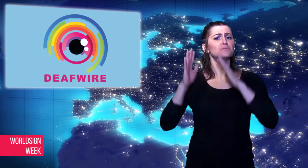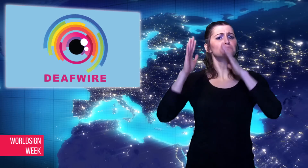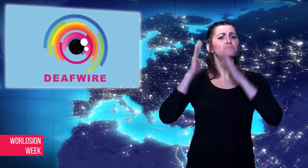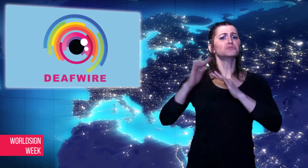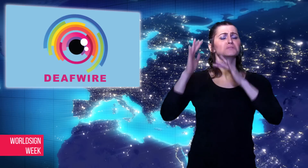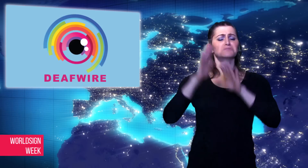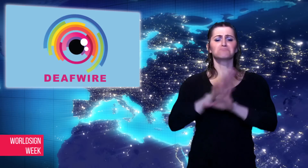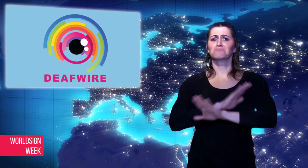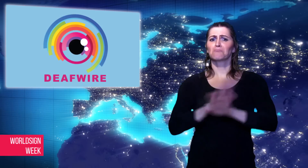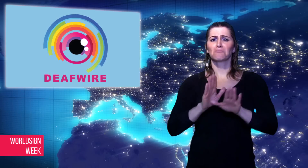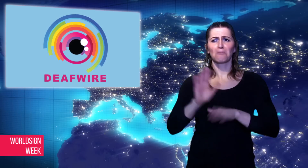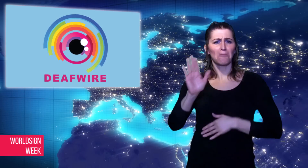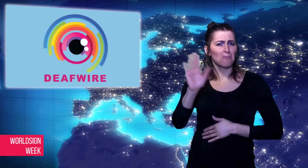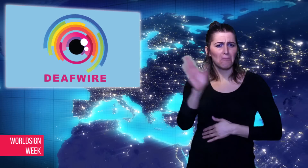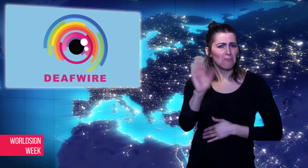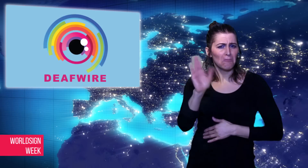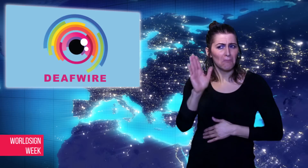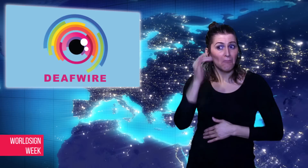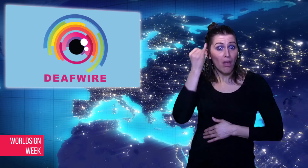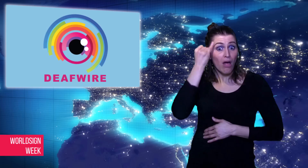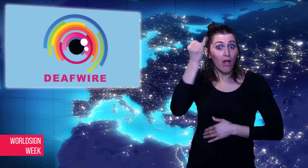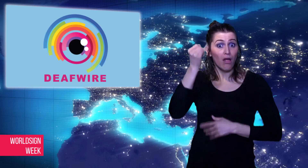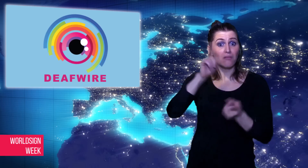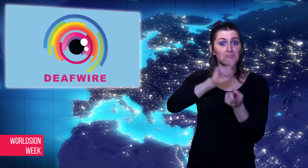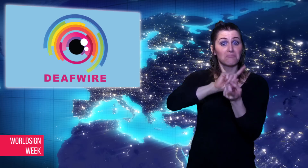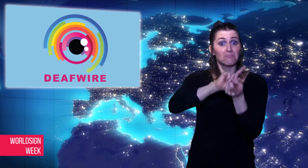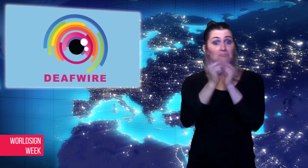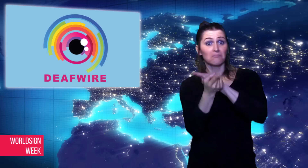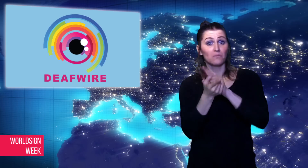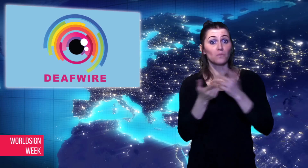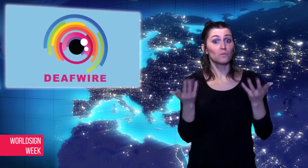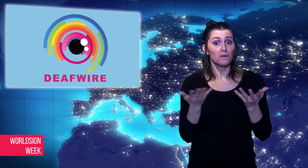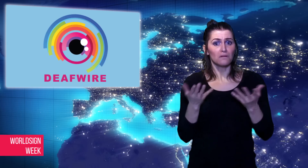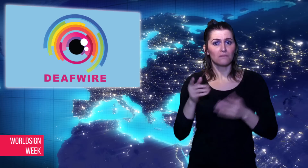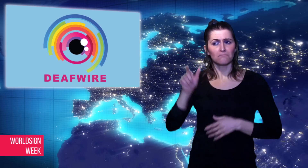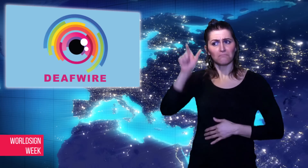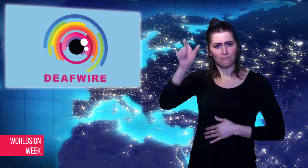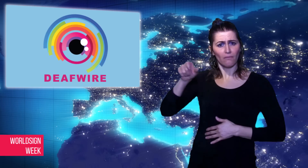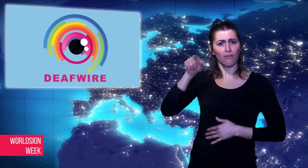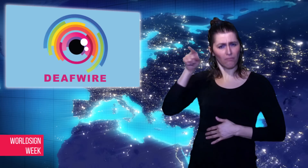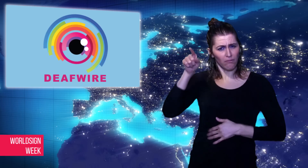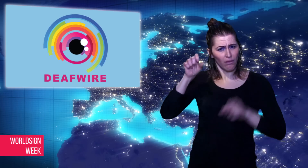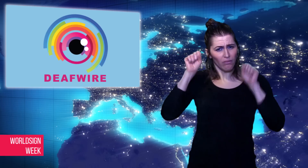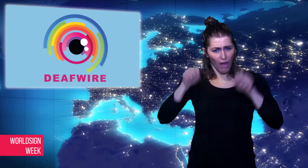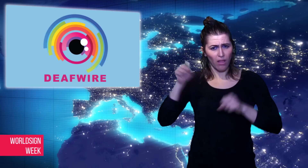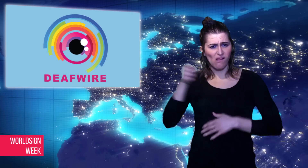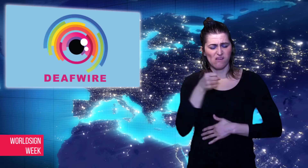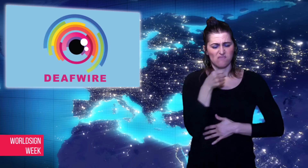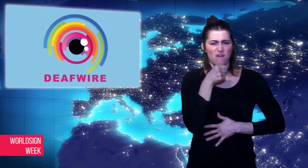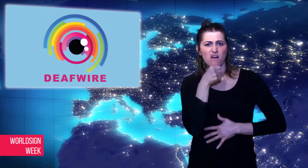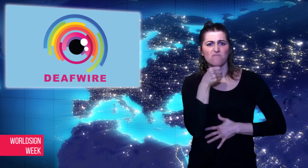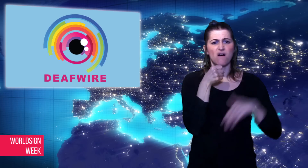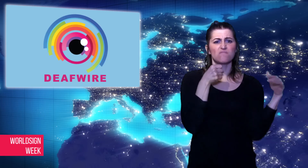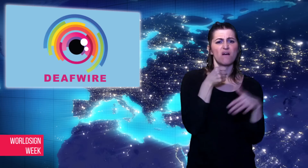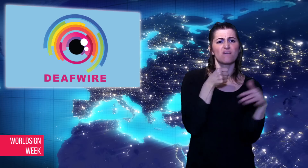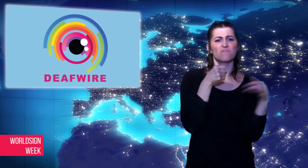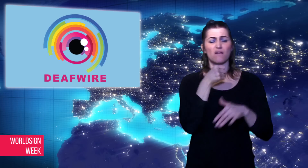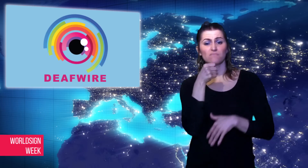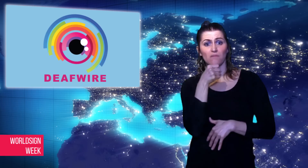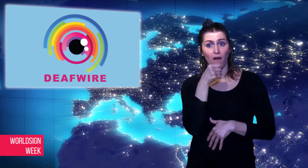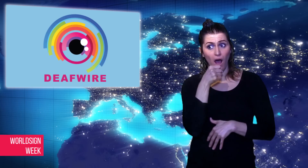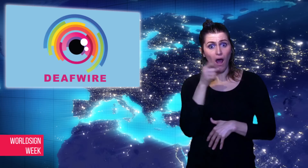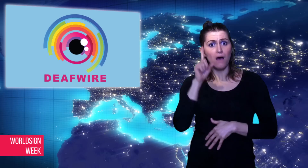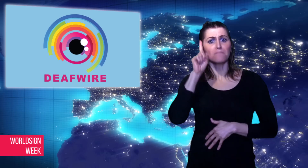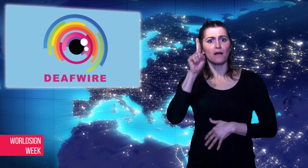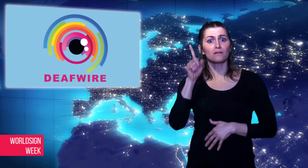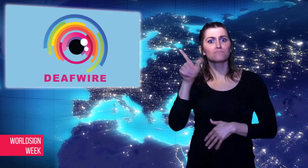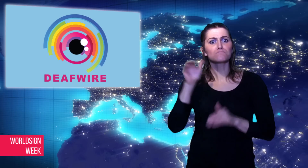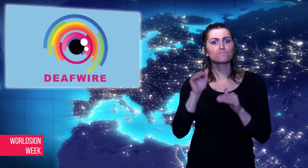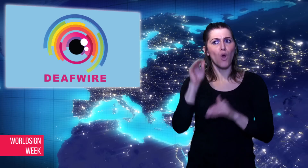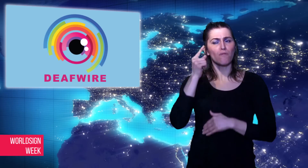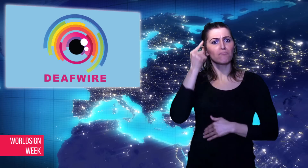make his music more accessible by hiring